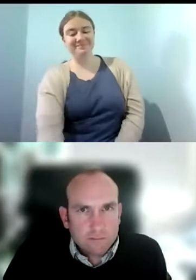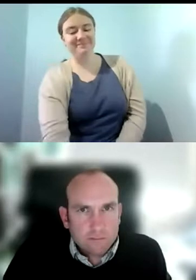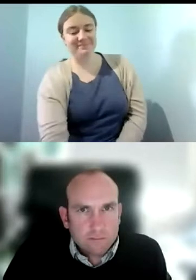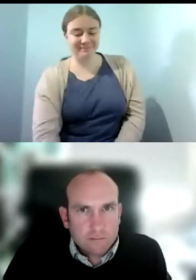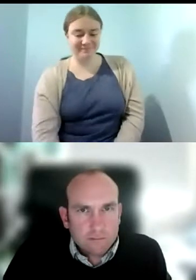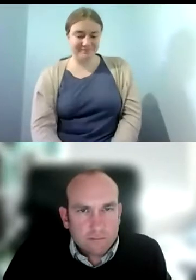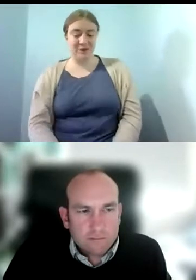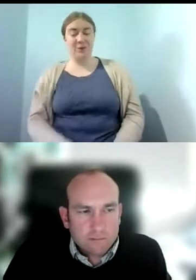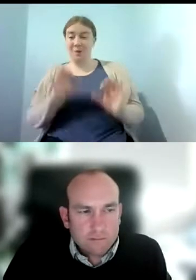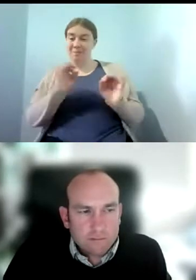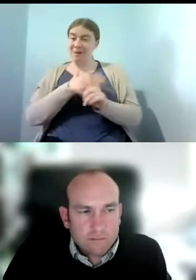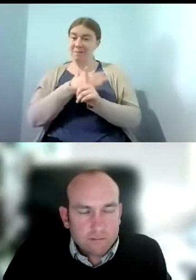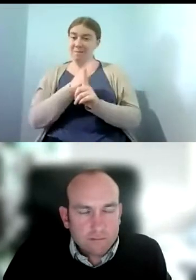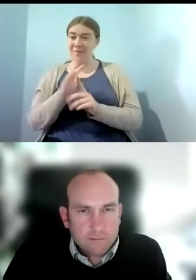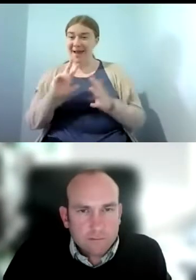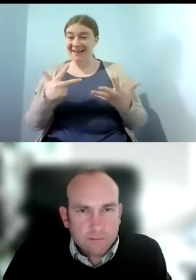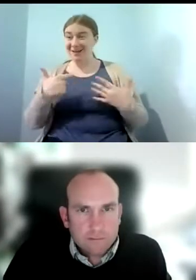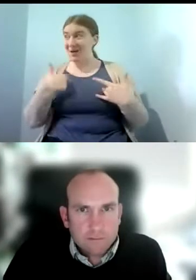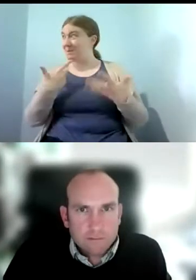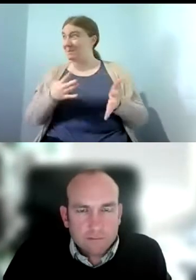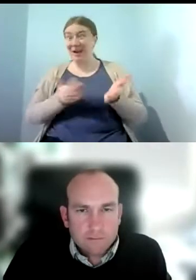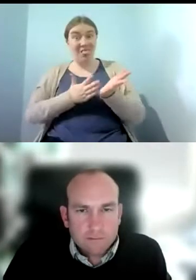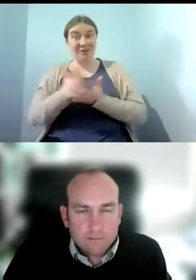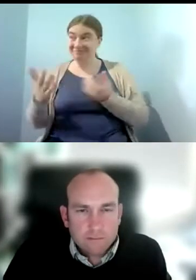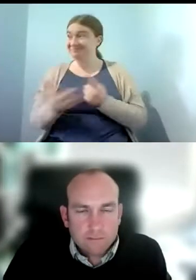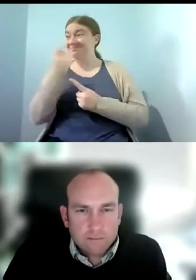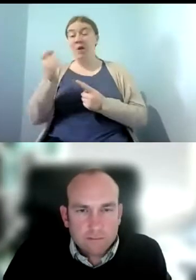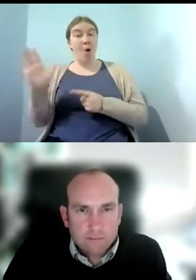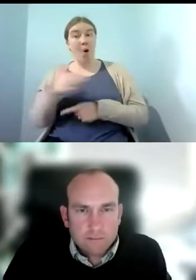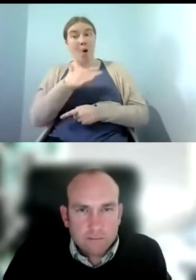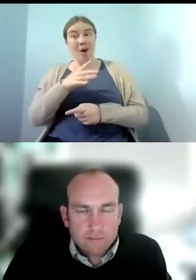eight o'clock we've pretty much run through the questions will there be a webcam on the window